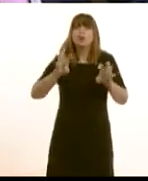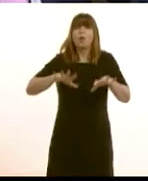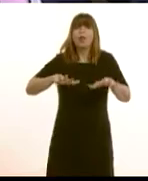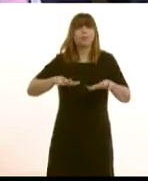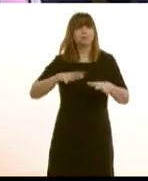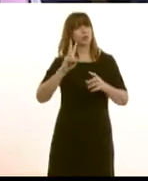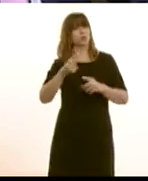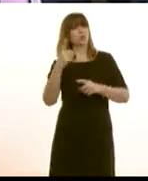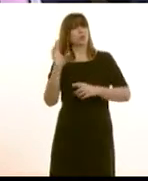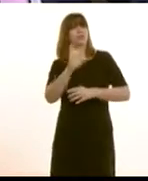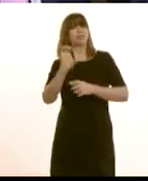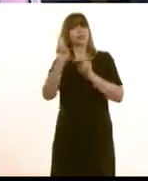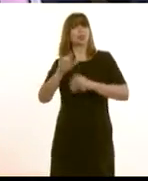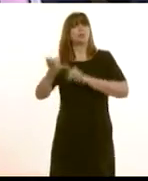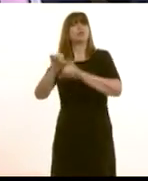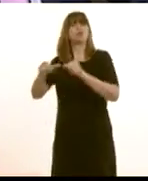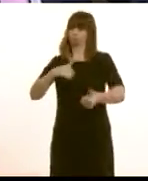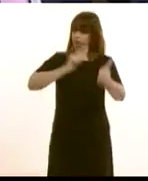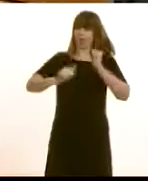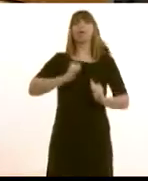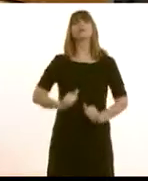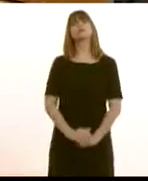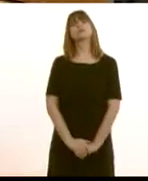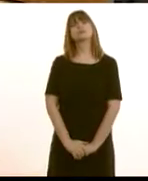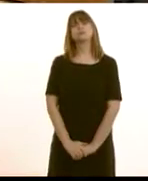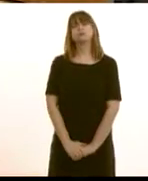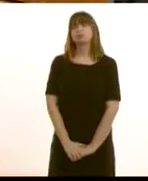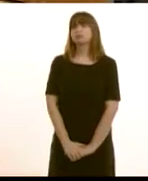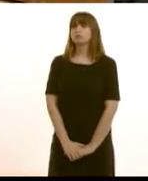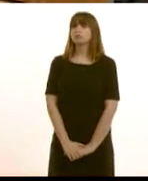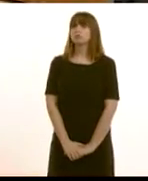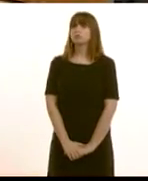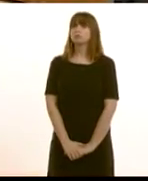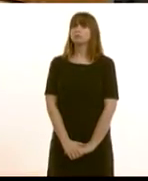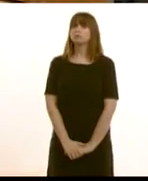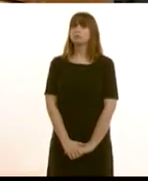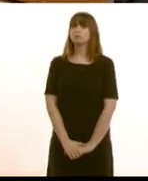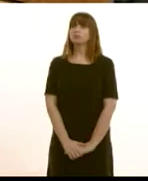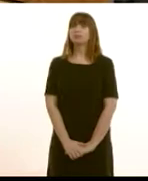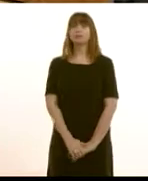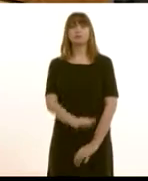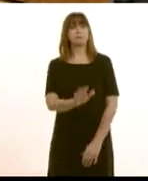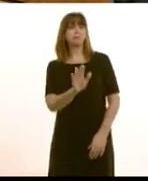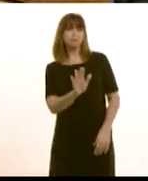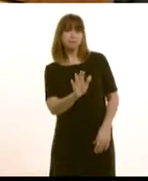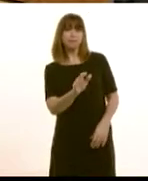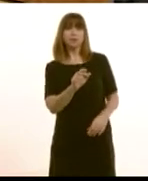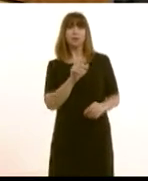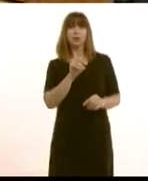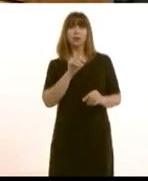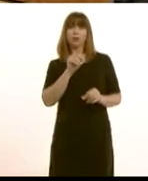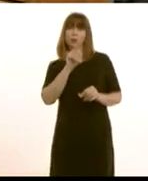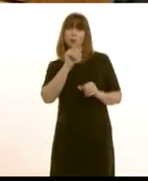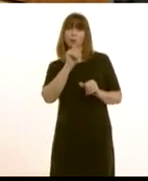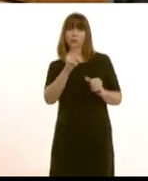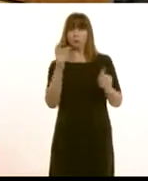century schools programme, and we are proud of what weíre doing. Andrew R.T. Davies: The fact is, when you internationally benchmark education here in